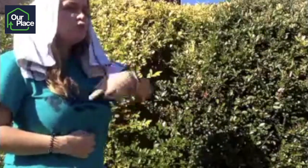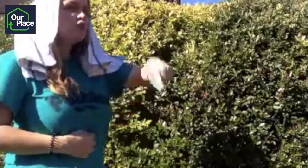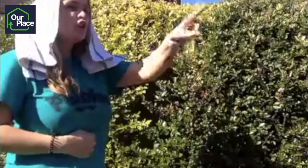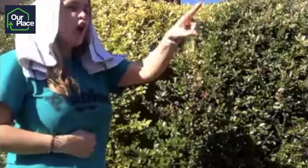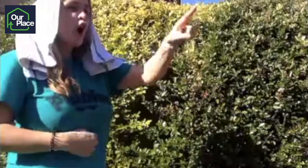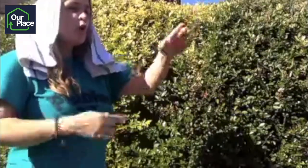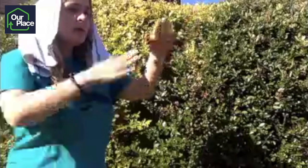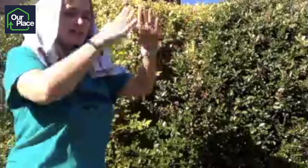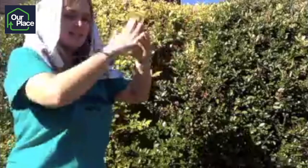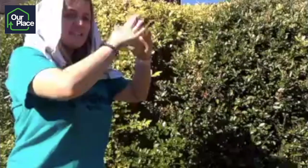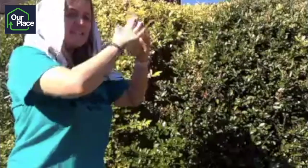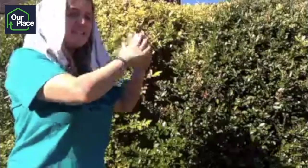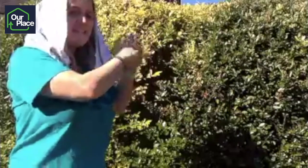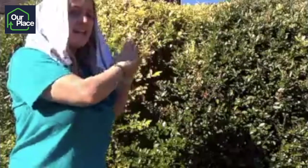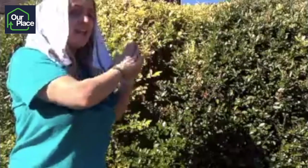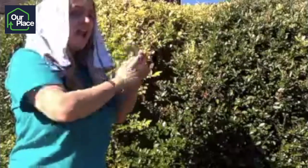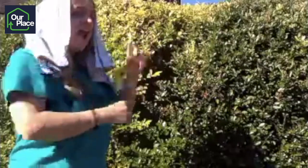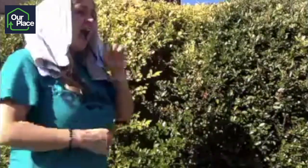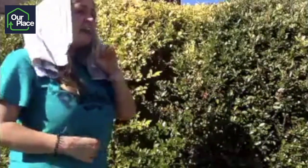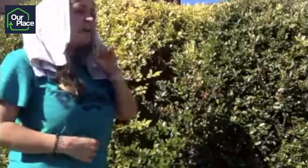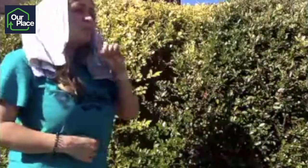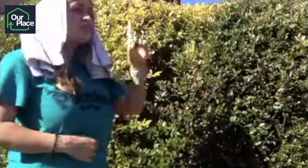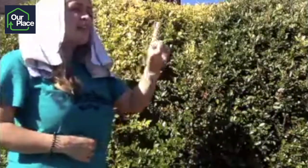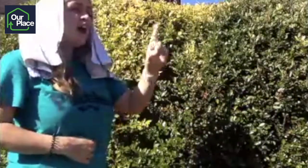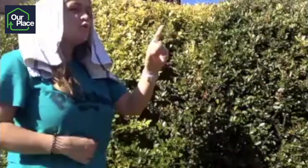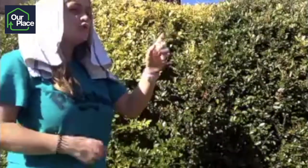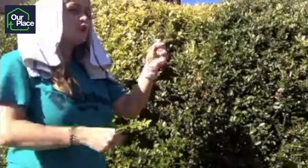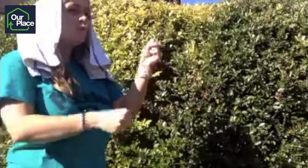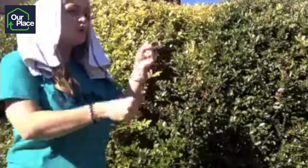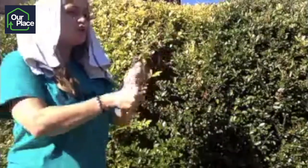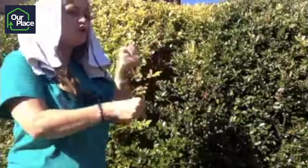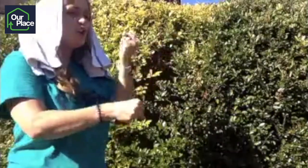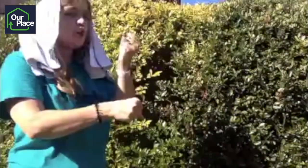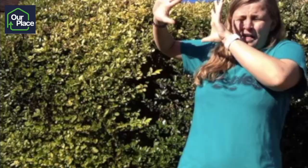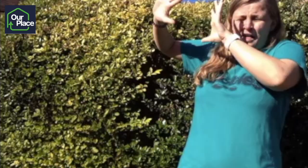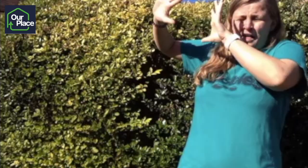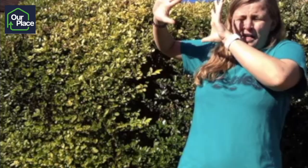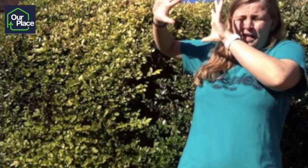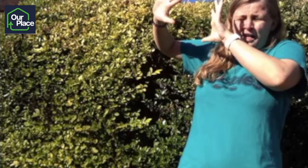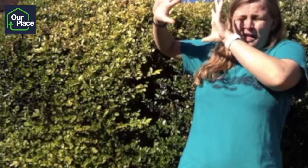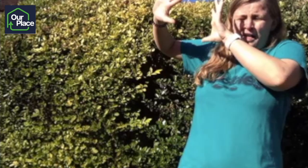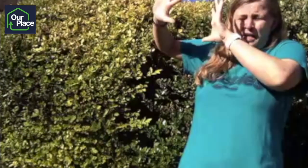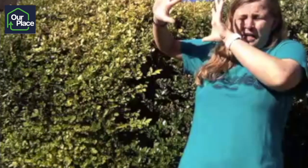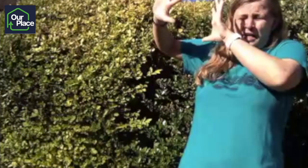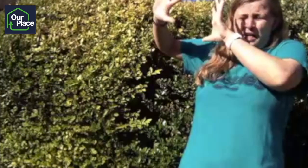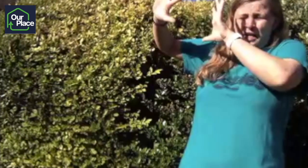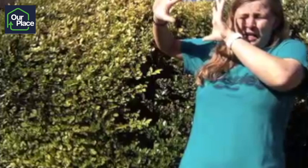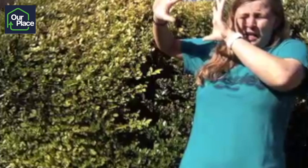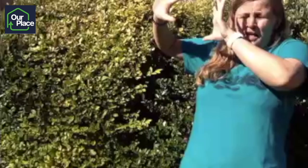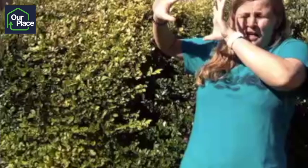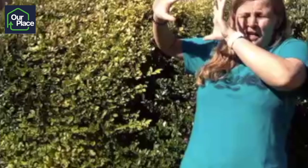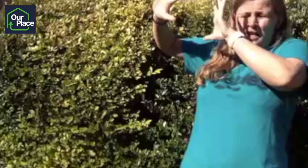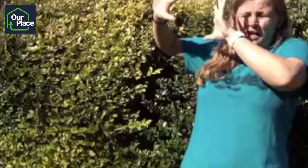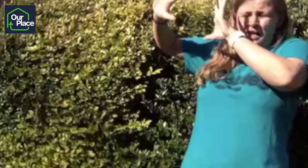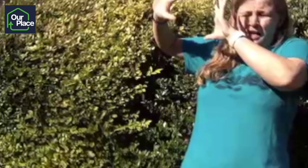go into the city and I will tell you what to do saul couldn't see anything so